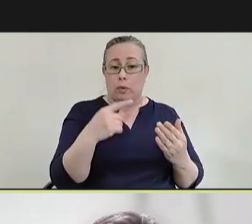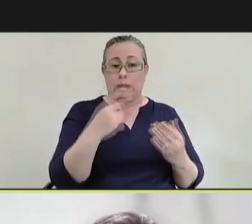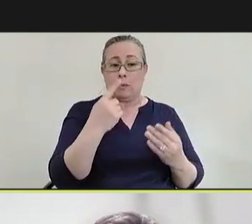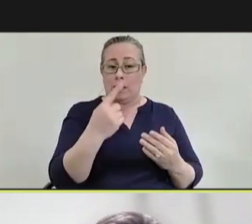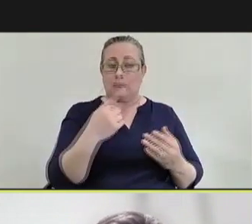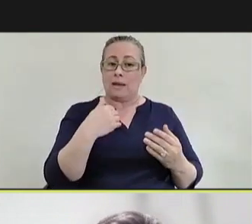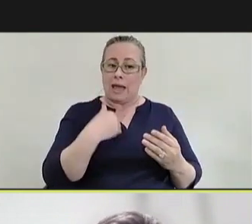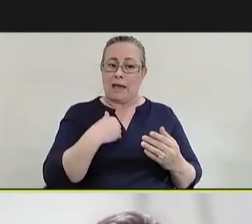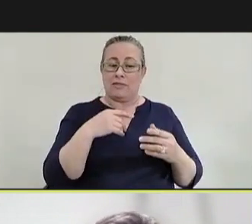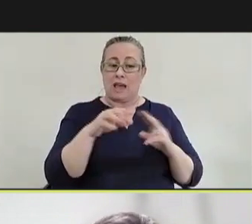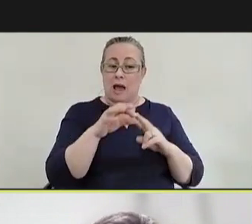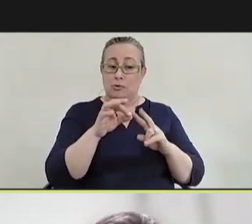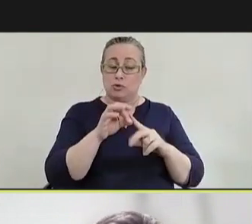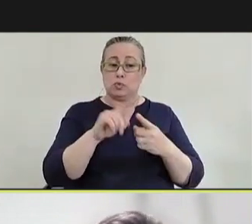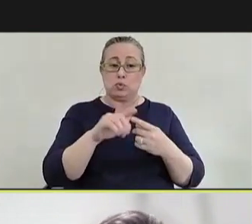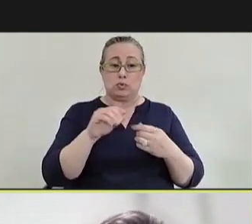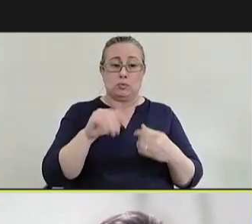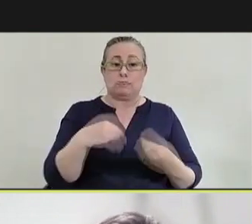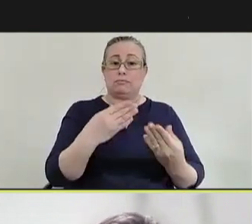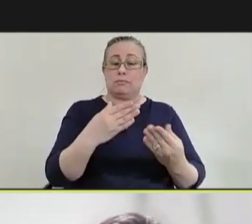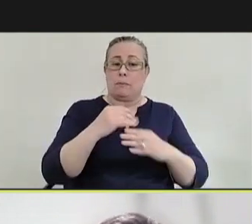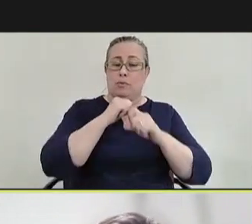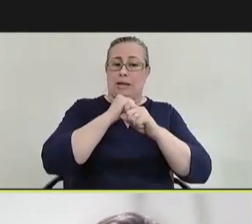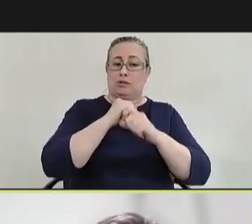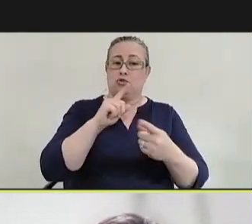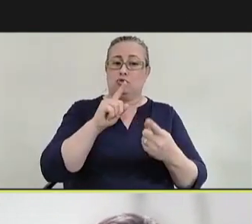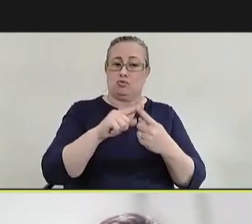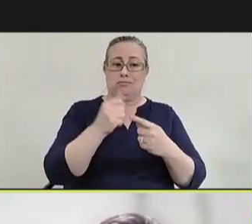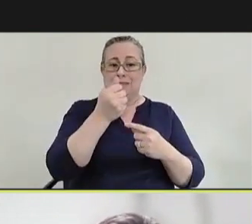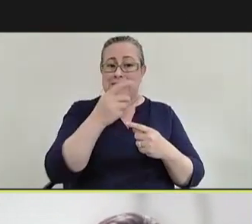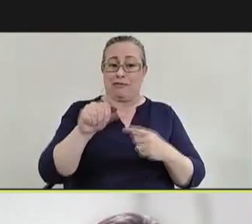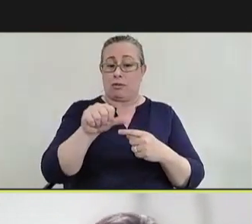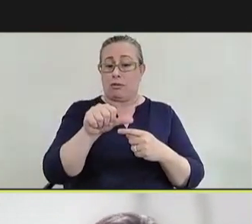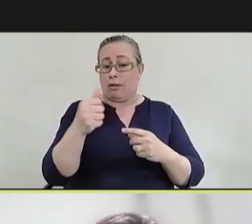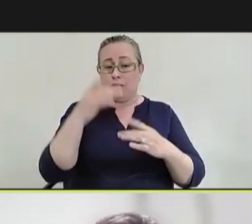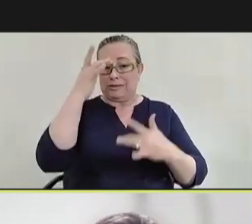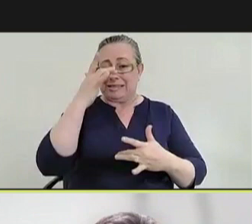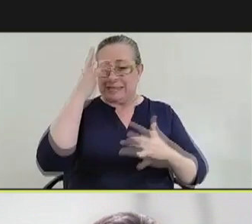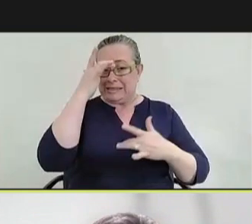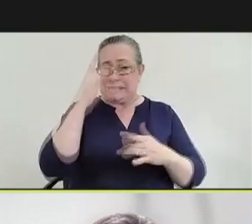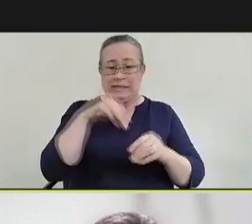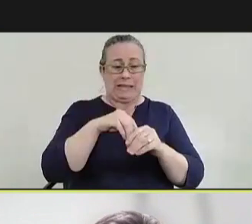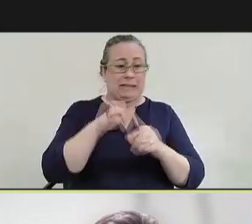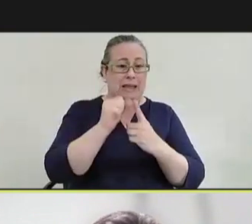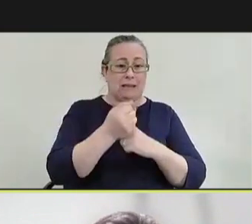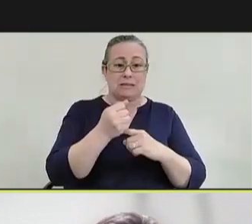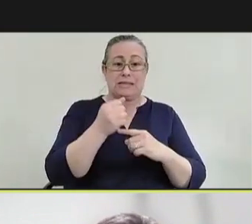the option to provide protection against a number of other diseases in cases of outbreaks or special